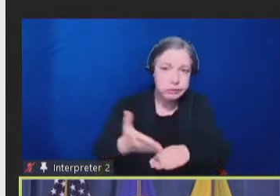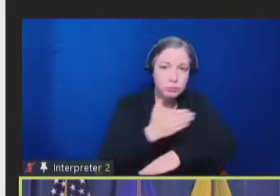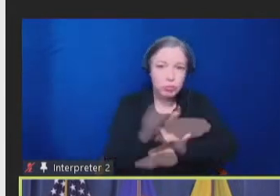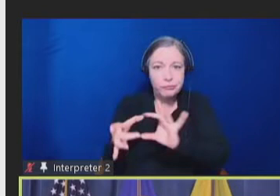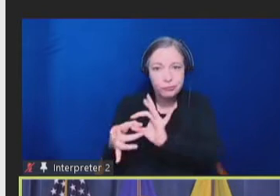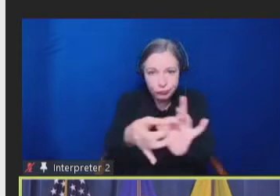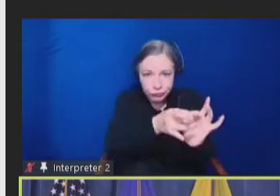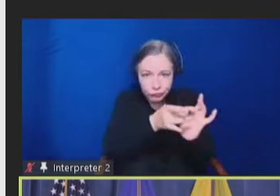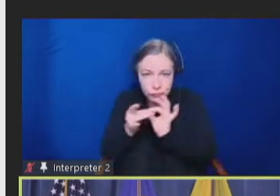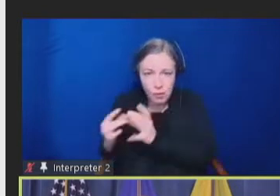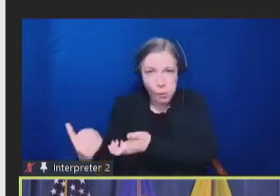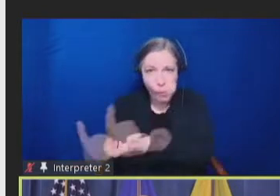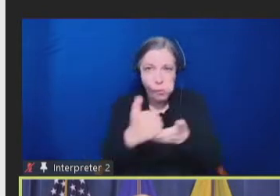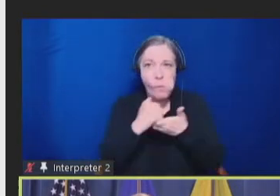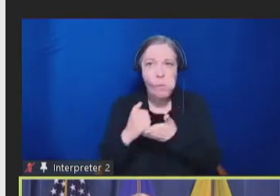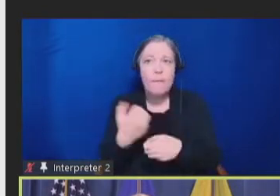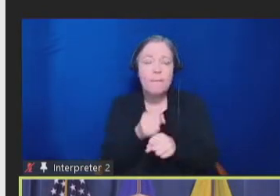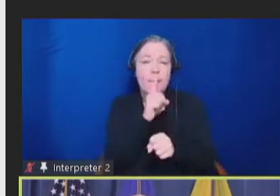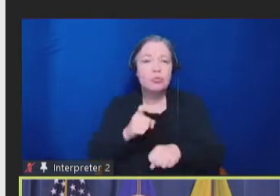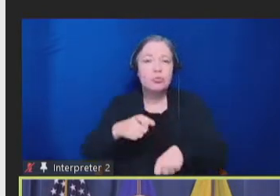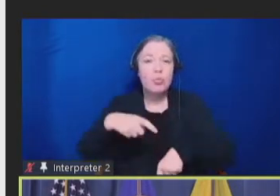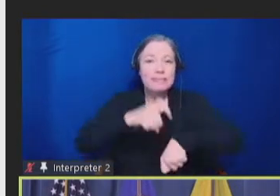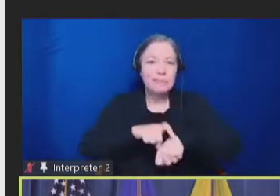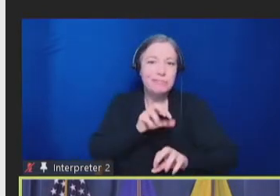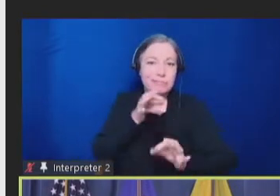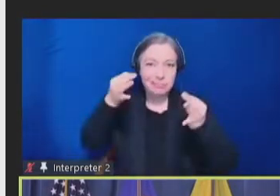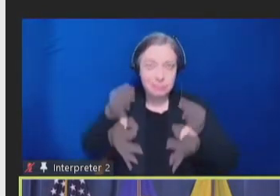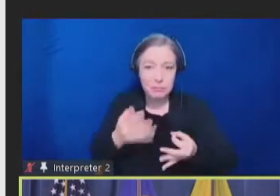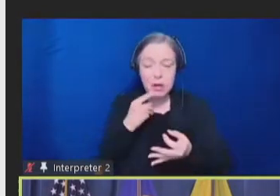making and public health policy.